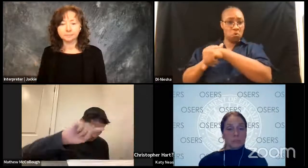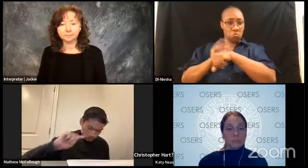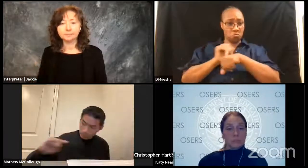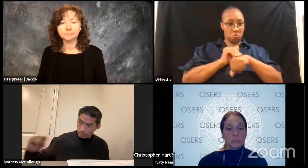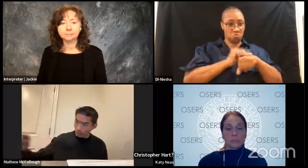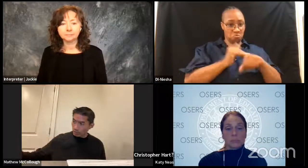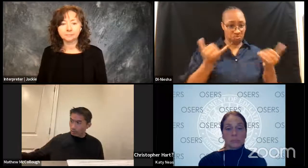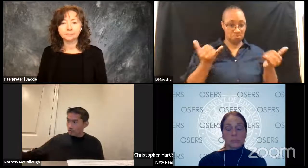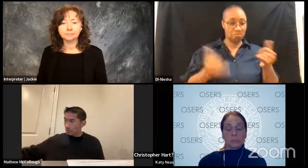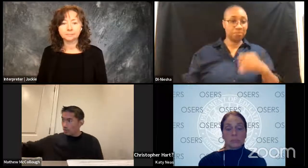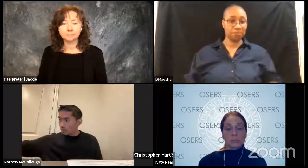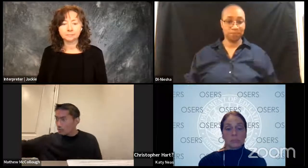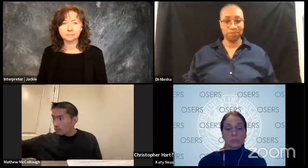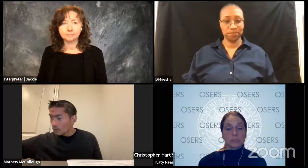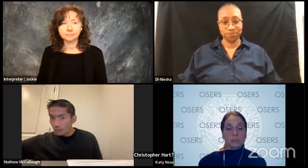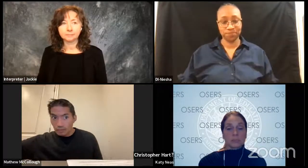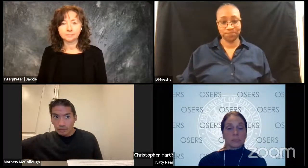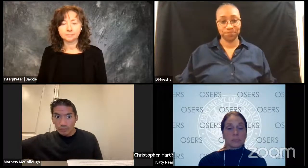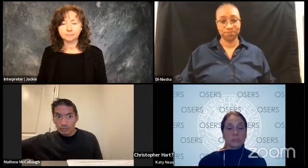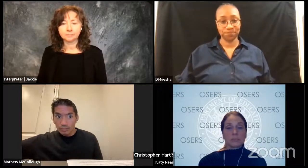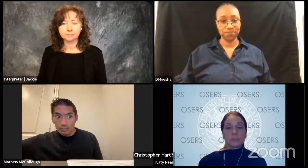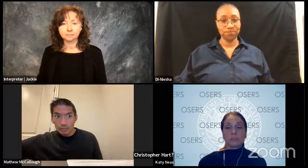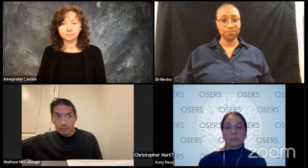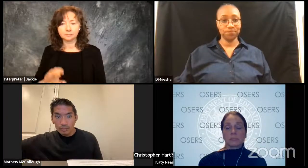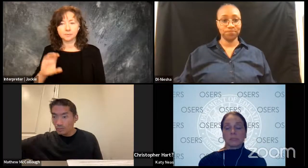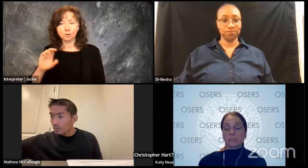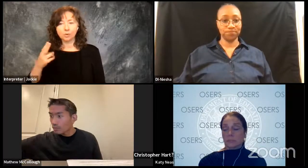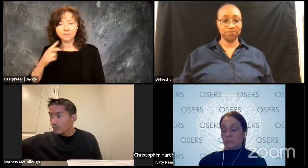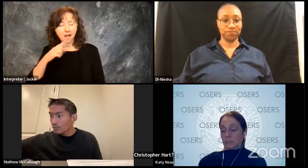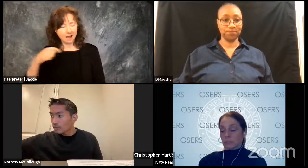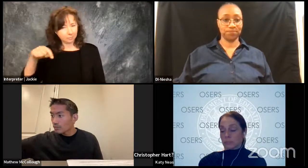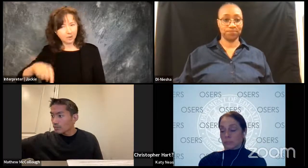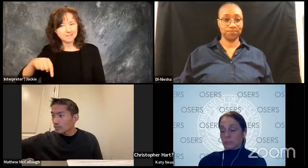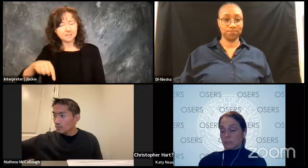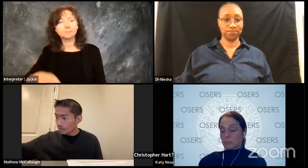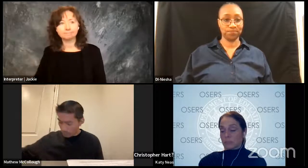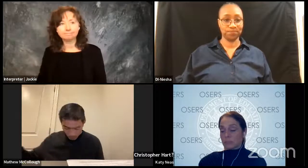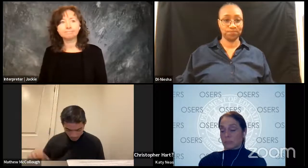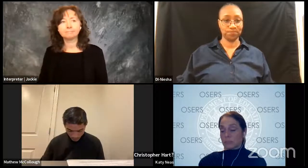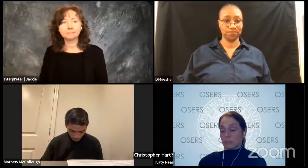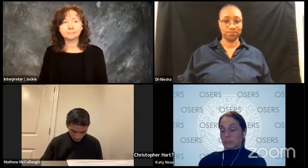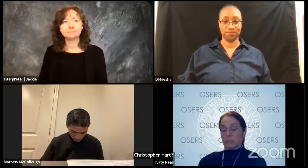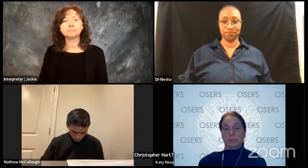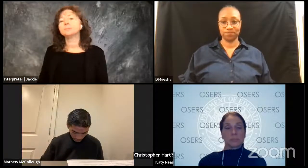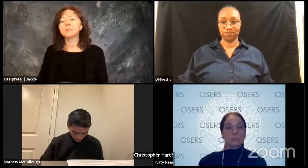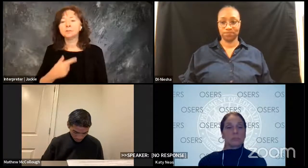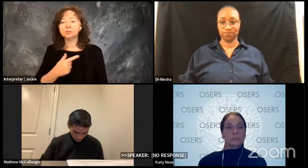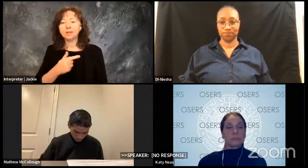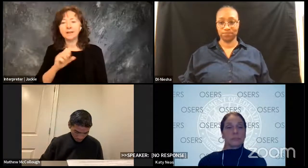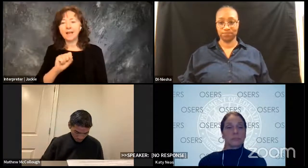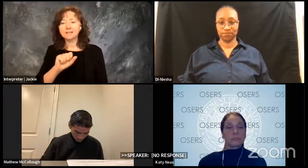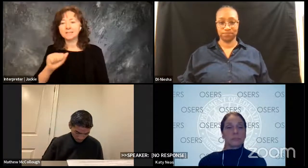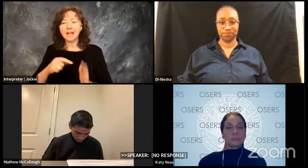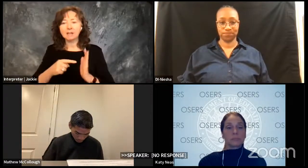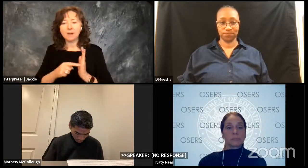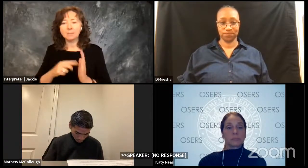General Services Administration, Katie Kale?